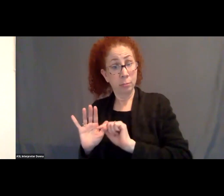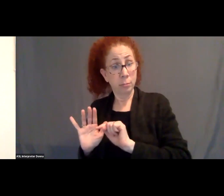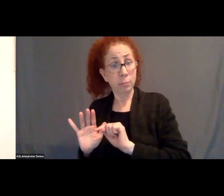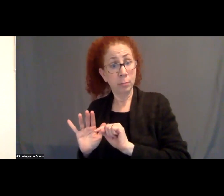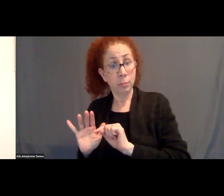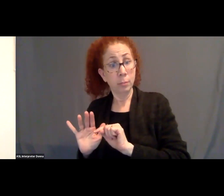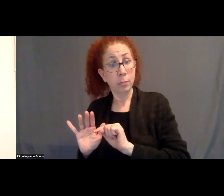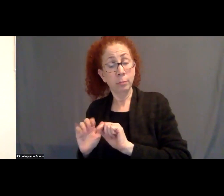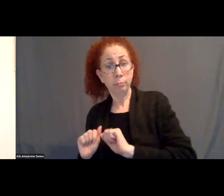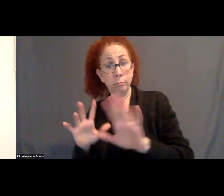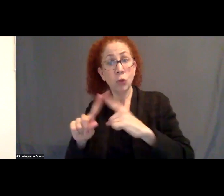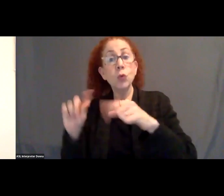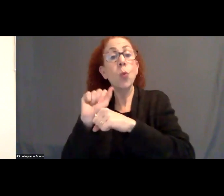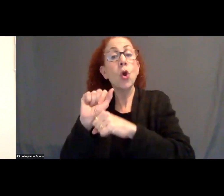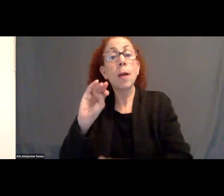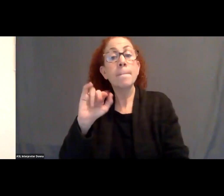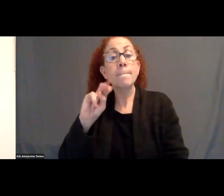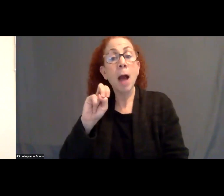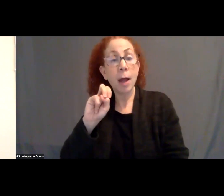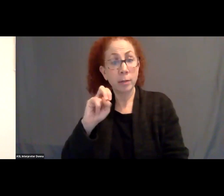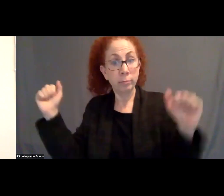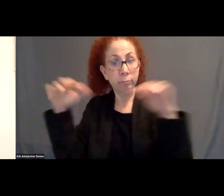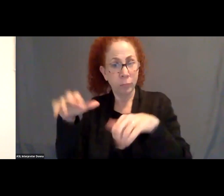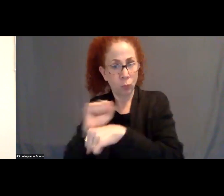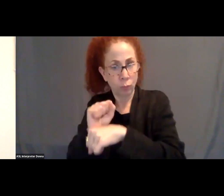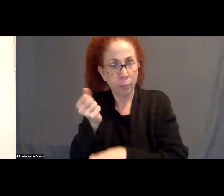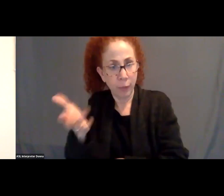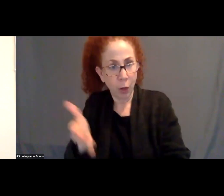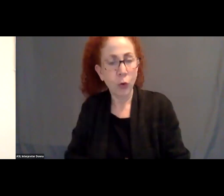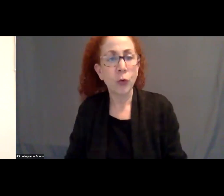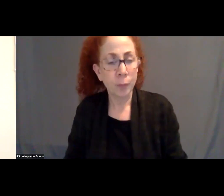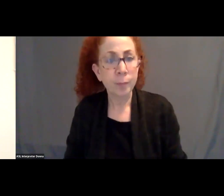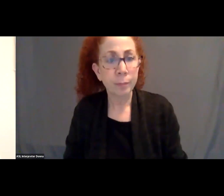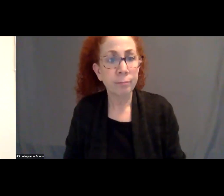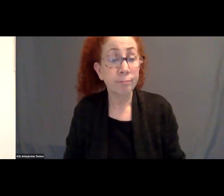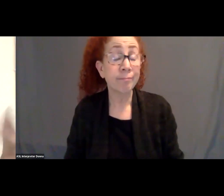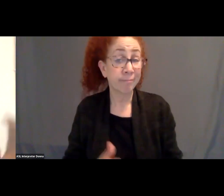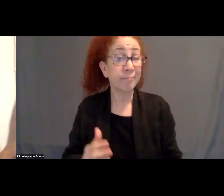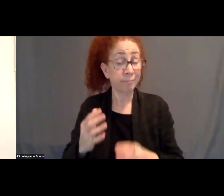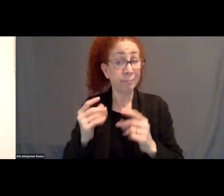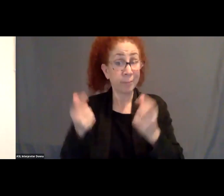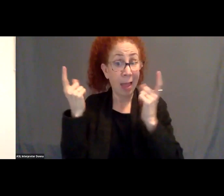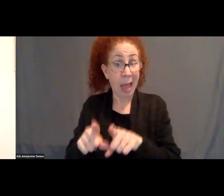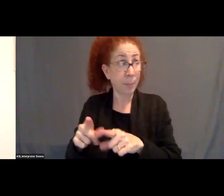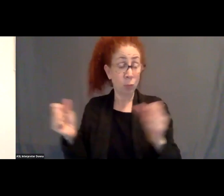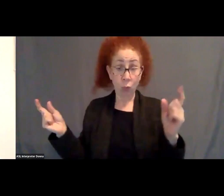to work in the mines. And in short order, going to the mines